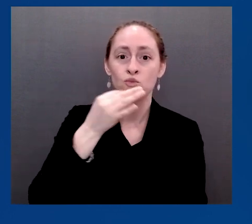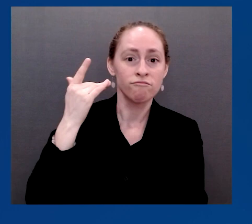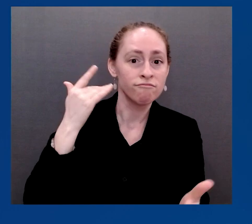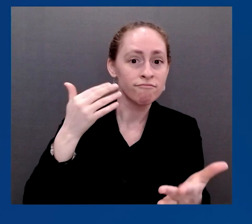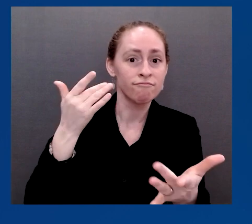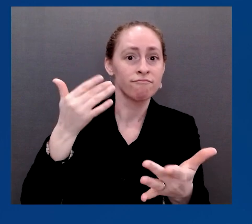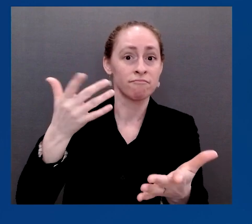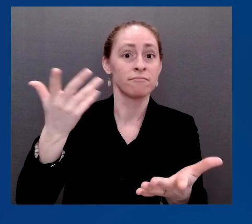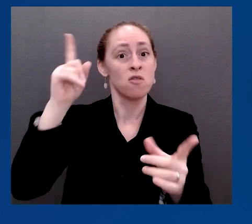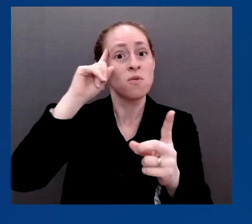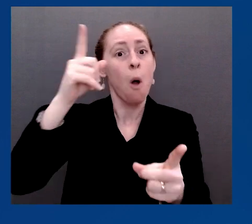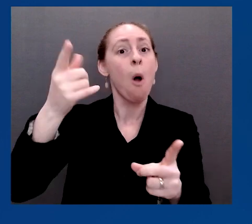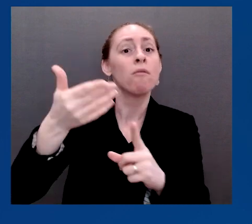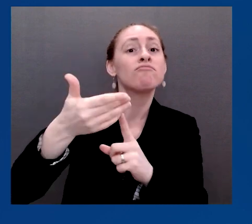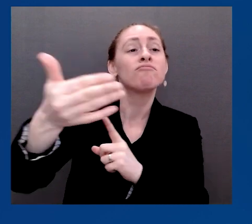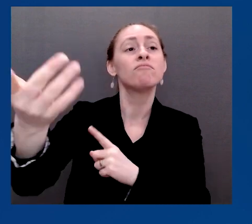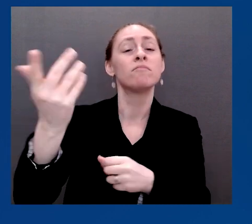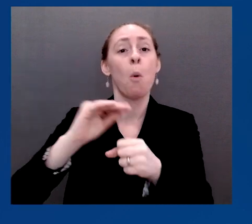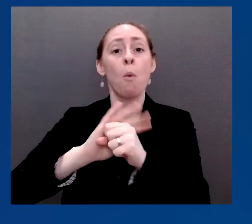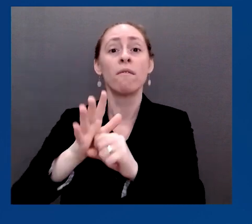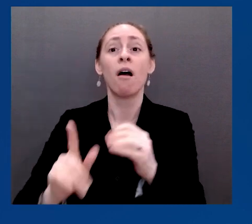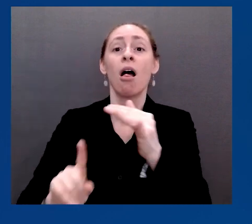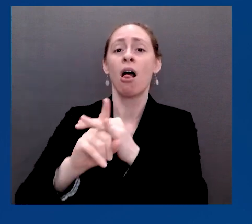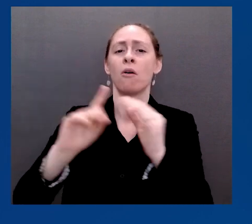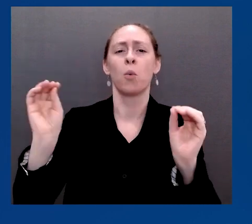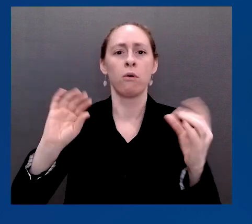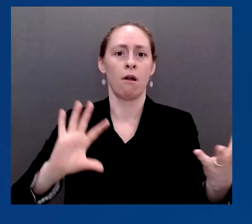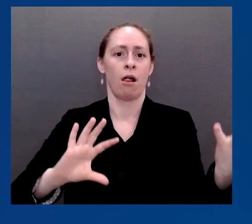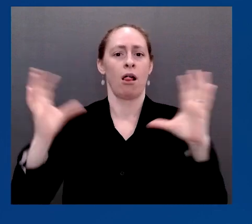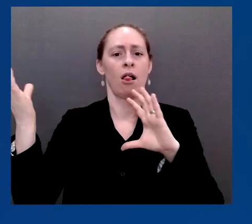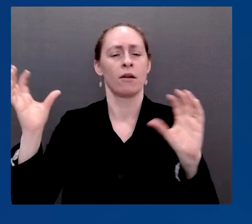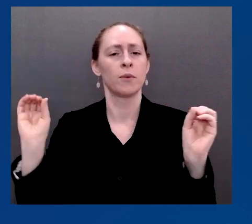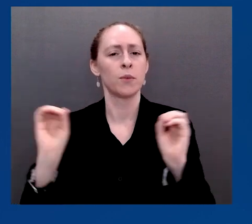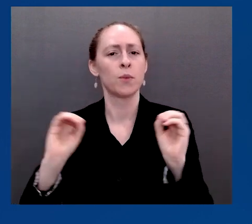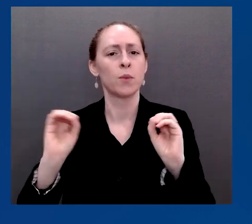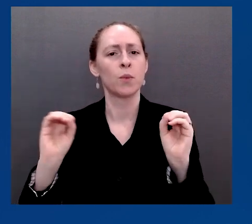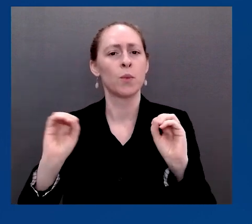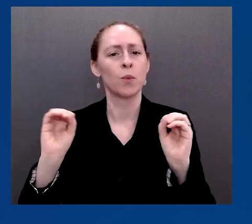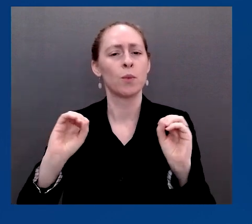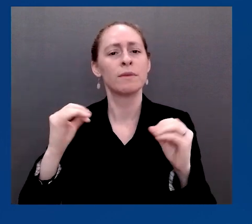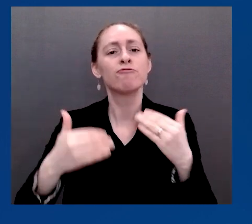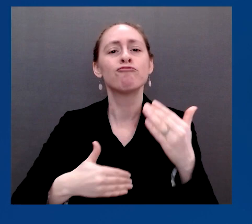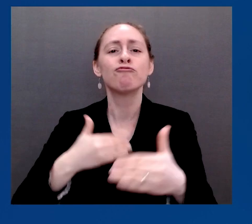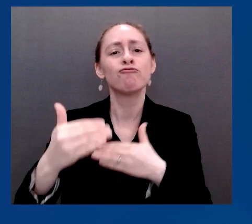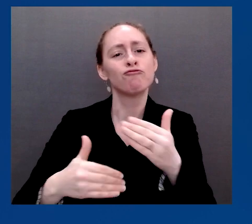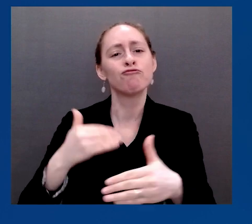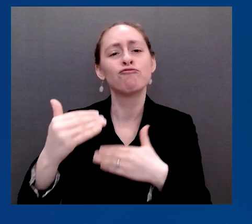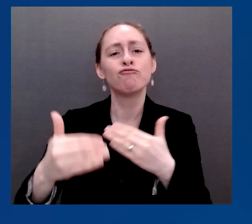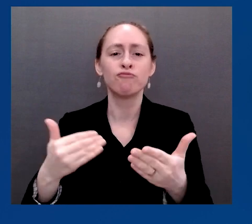I want to instill in everyone that moving forward from this pandemic will be a process that's led by our surveillance and our data.